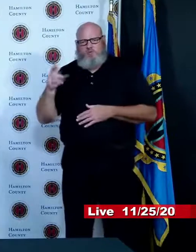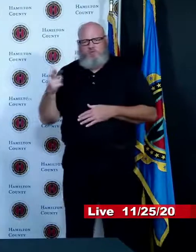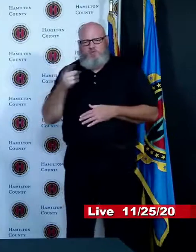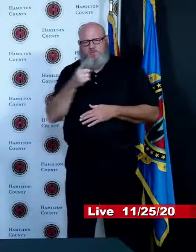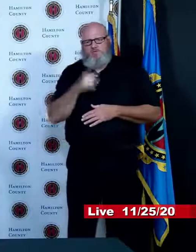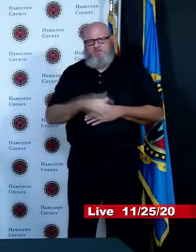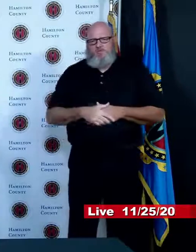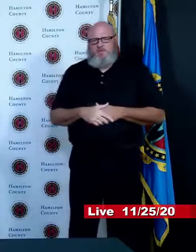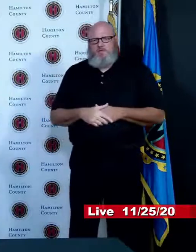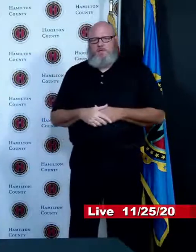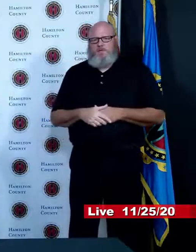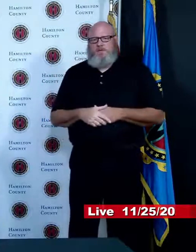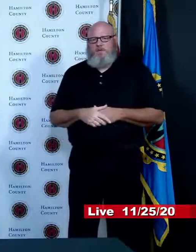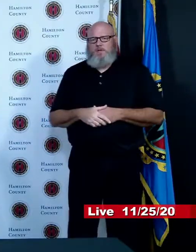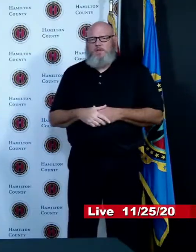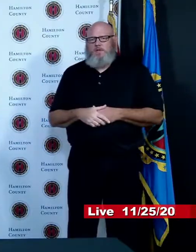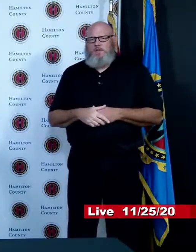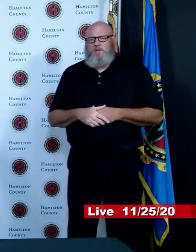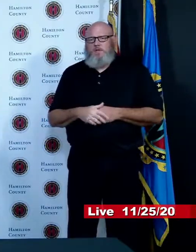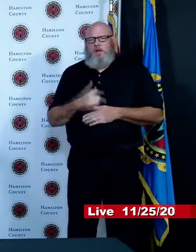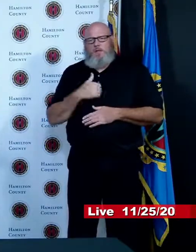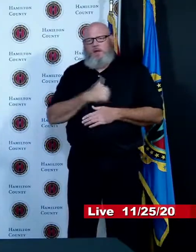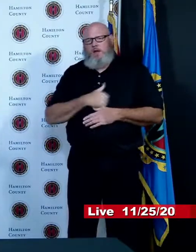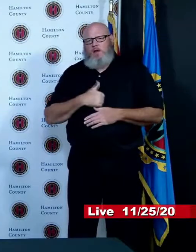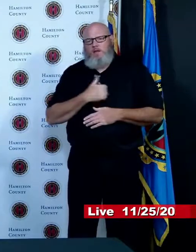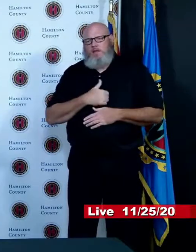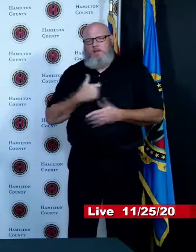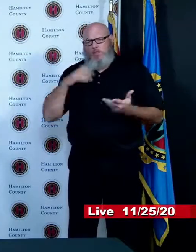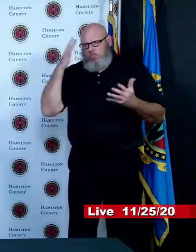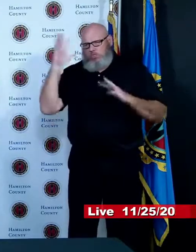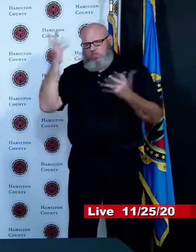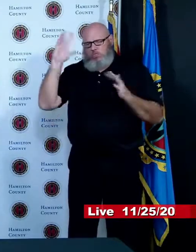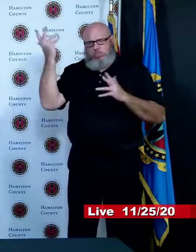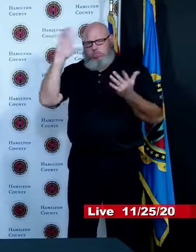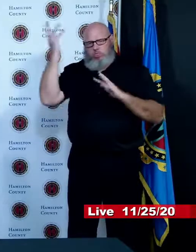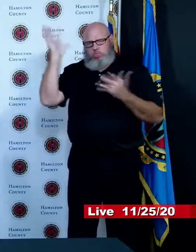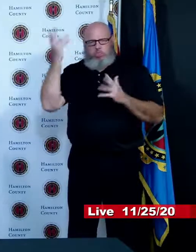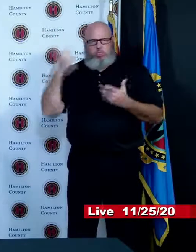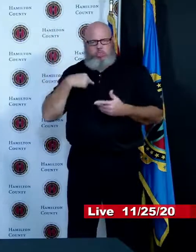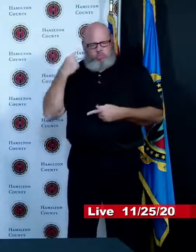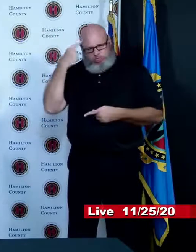I apologize that I'm being zoning out here describe where you work in your practice